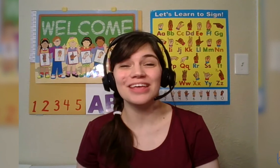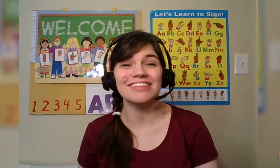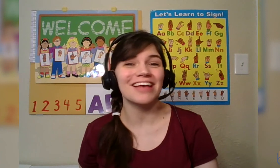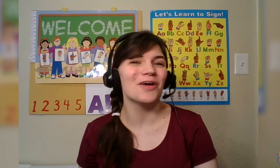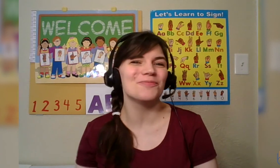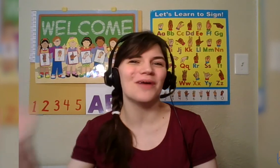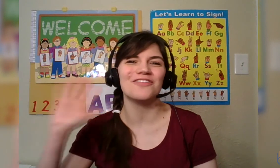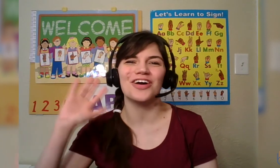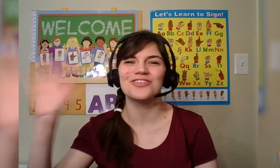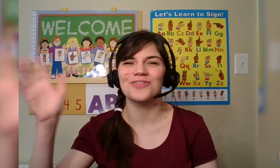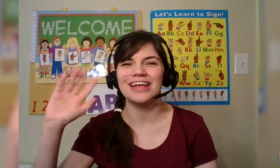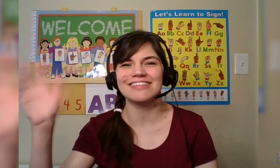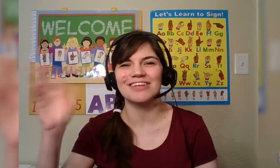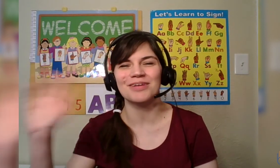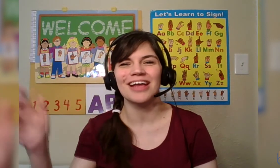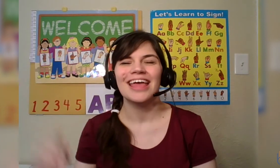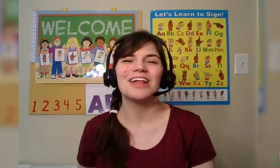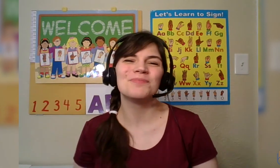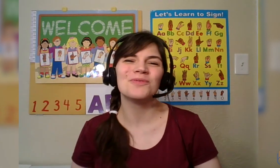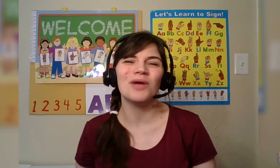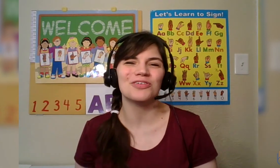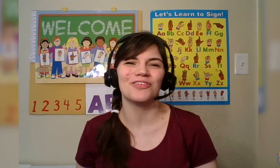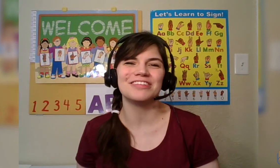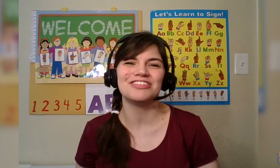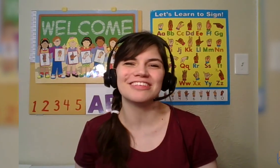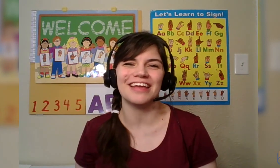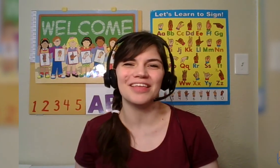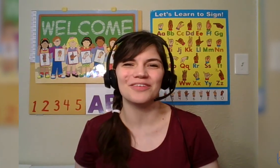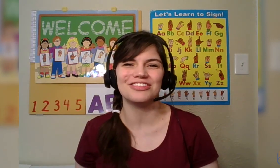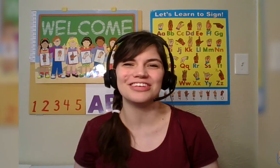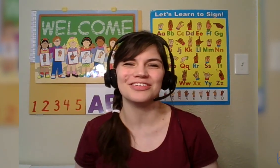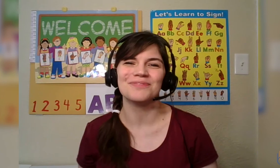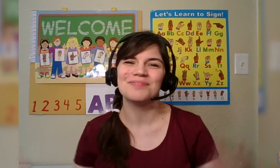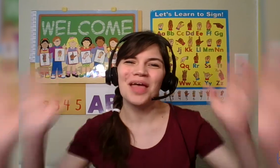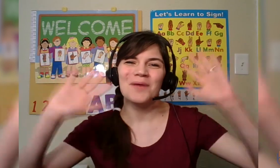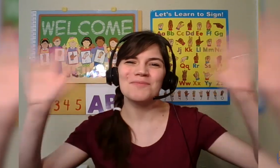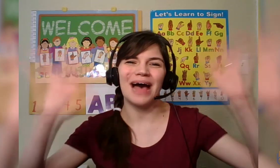weeks. I hope you have a great summer. It's been wonderful teaching sign language to you. Bye!